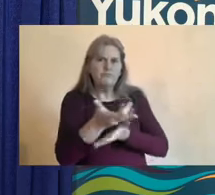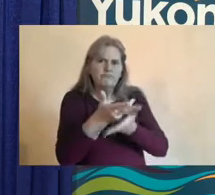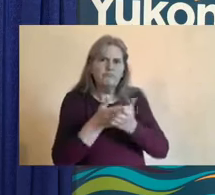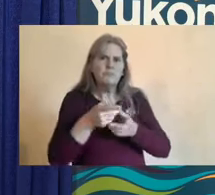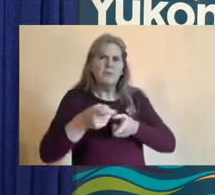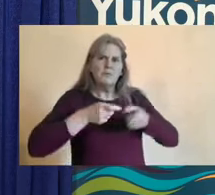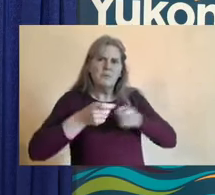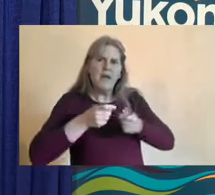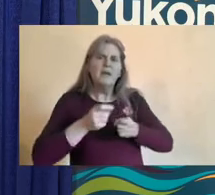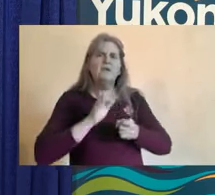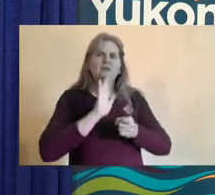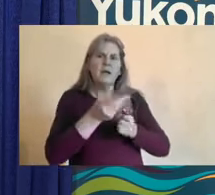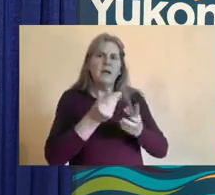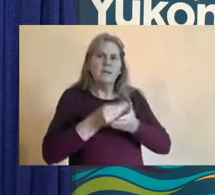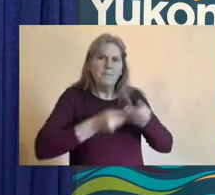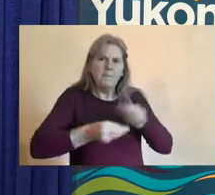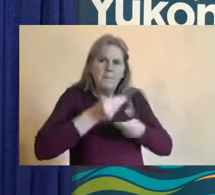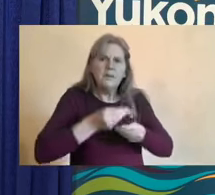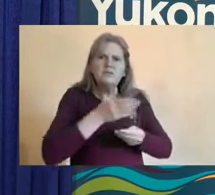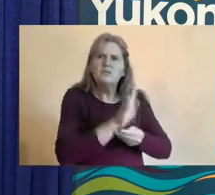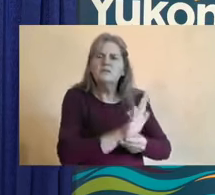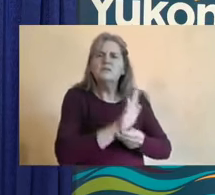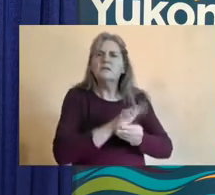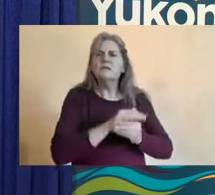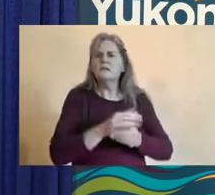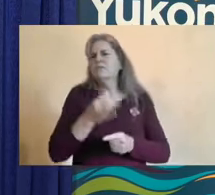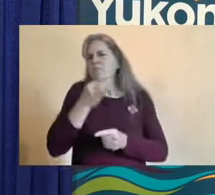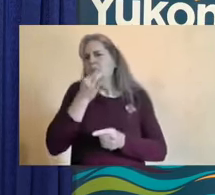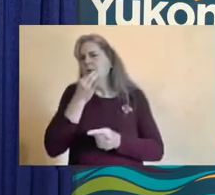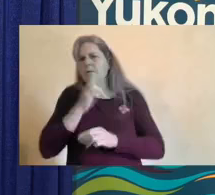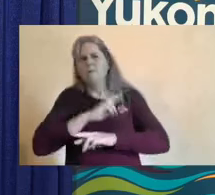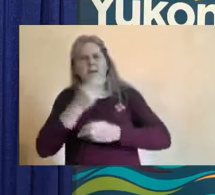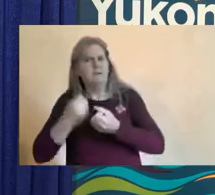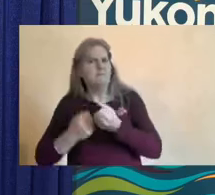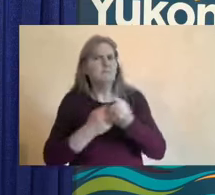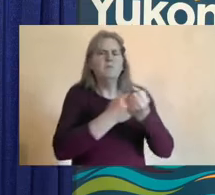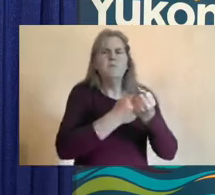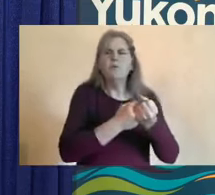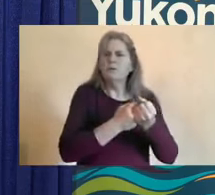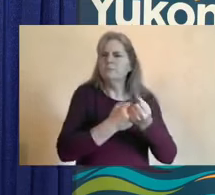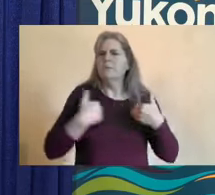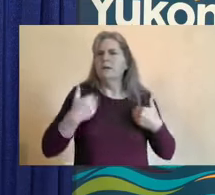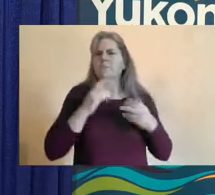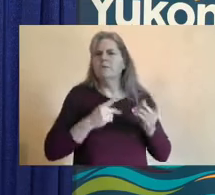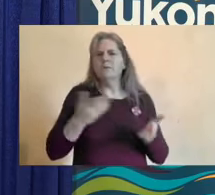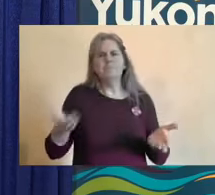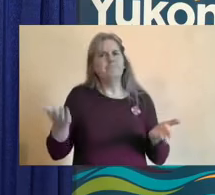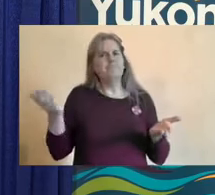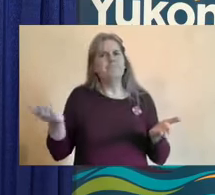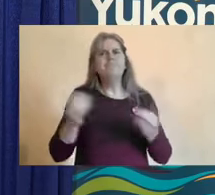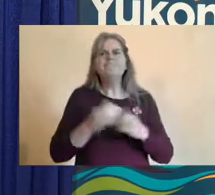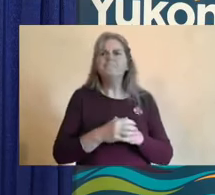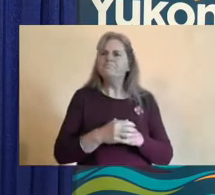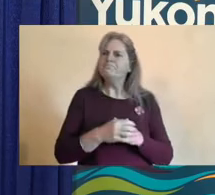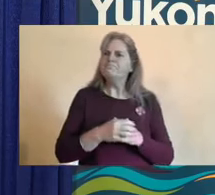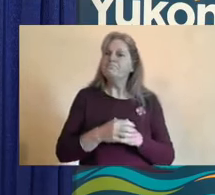budget, because again, they have the expertise to do that.